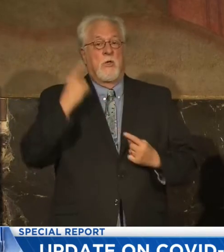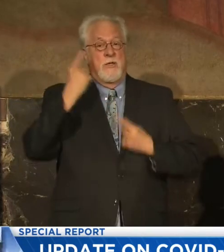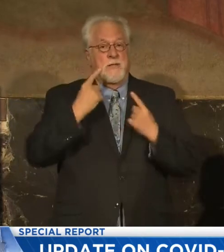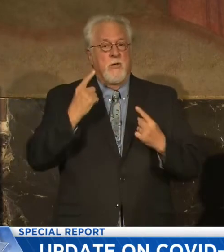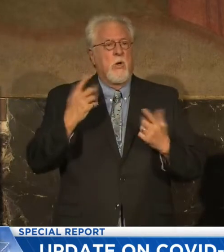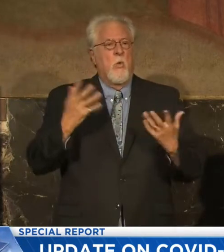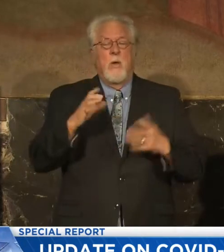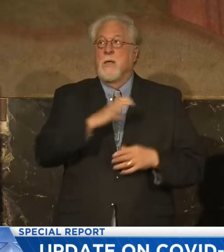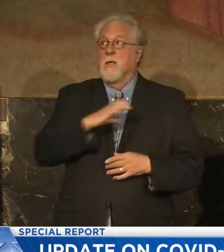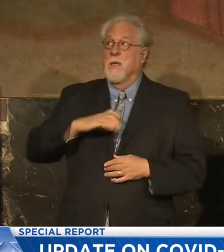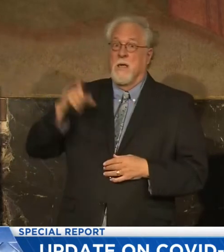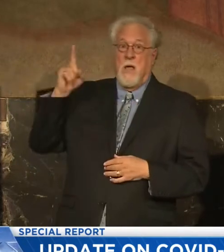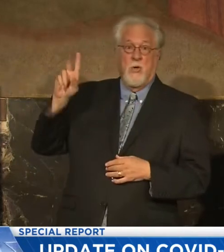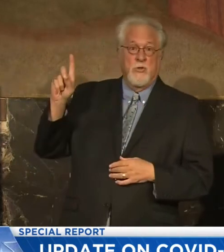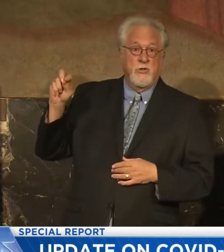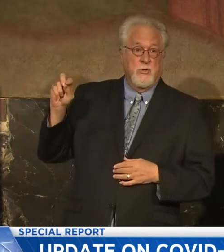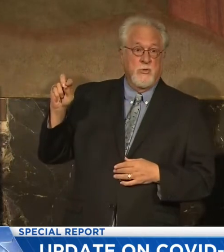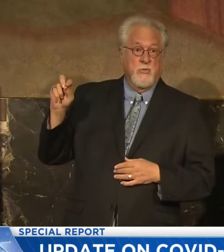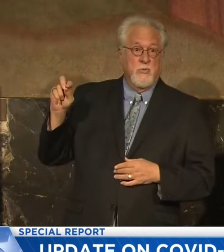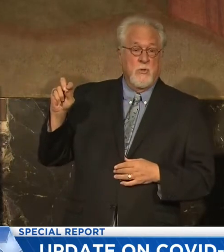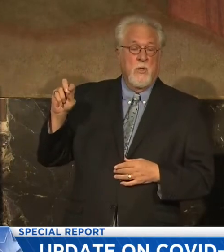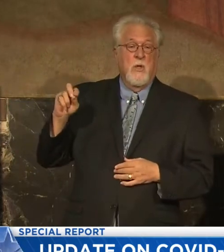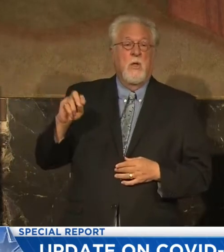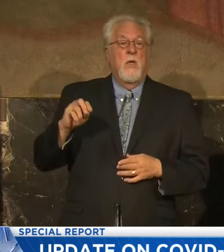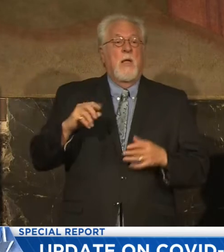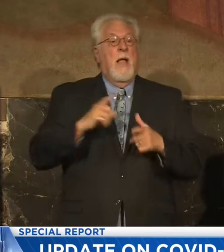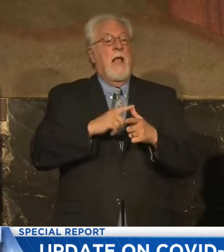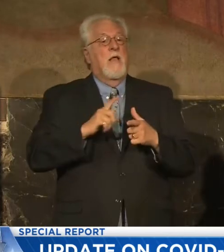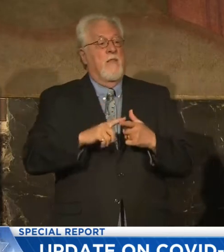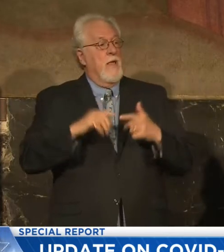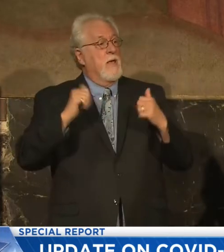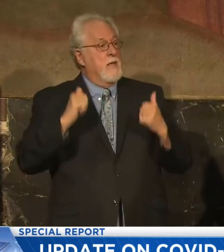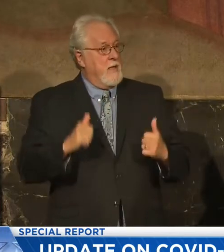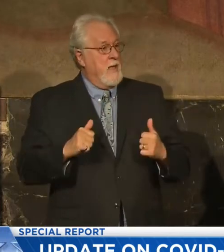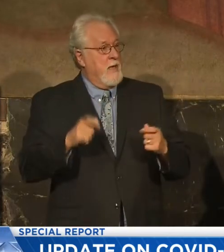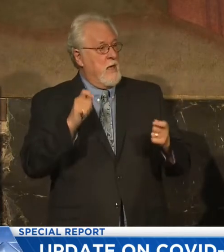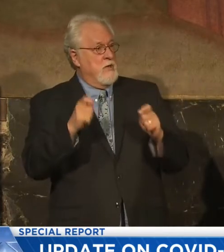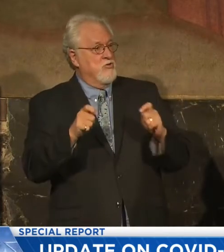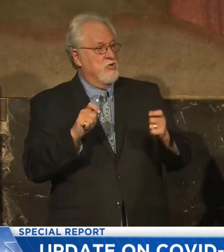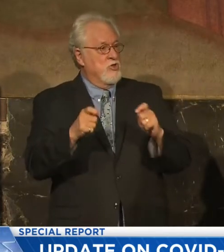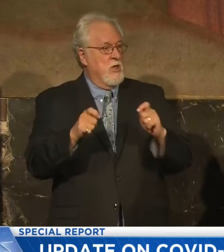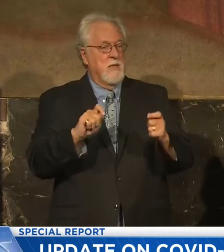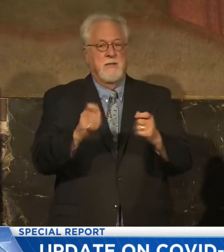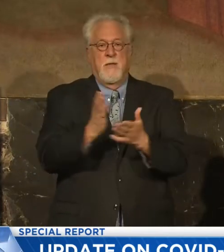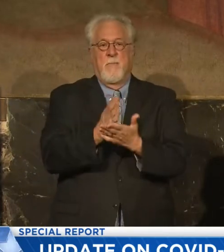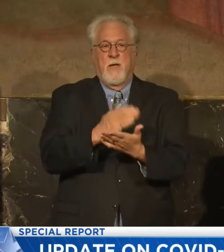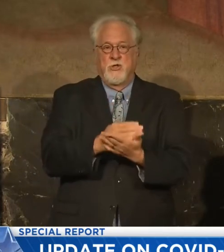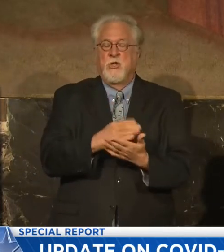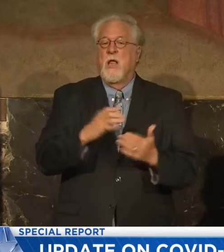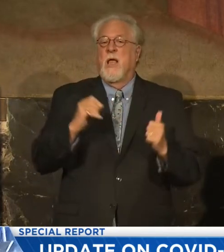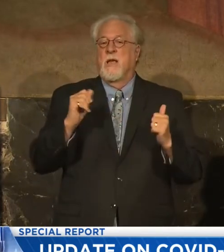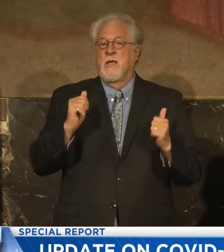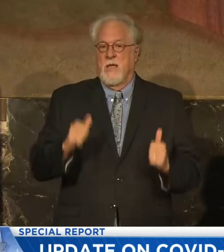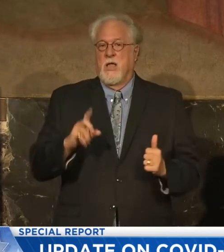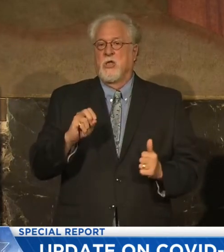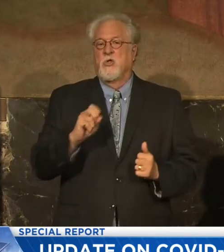WHAT IS THE ECONOMIC ACTIVITY IN THE STATE LIKE IN TERMS OF GENERATING REVENUE. UPDATE THAT. BUT ALSO TAKE INTO CONSIDERATION